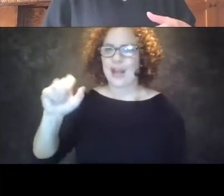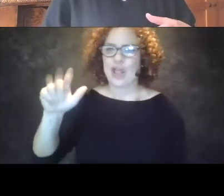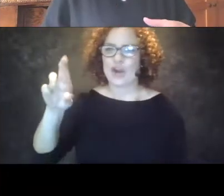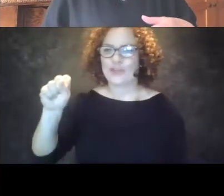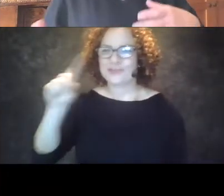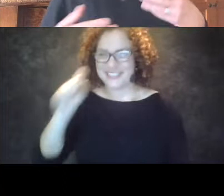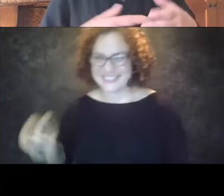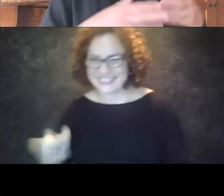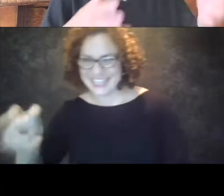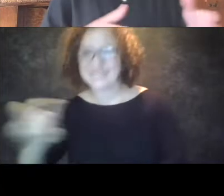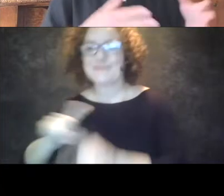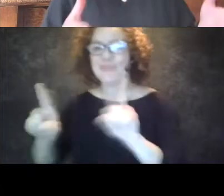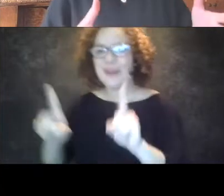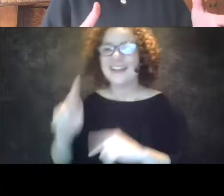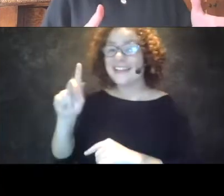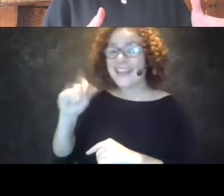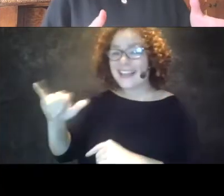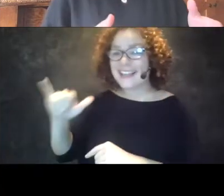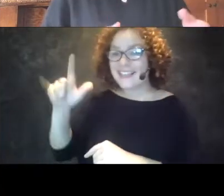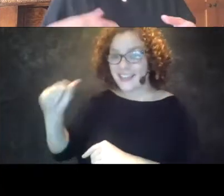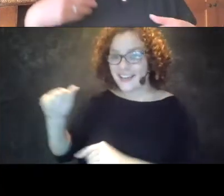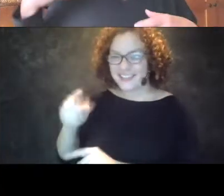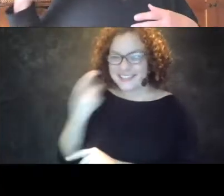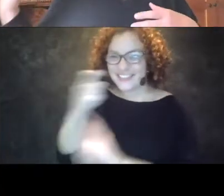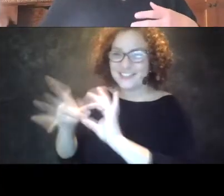Girl Scouts or some kind of, you know, youth organization, or if you're on a particular